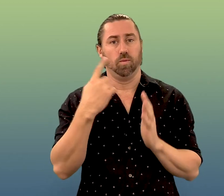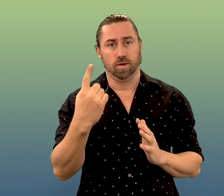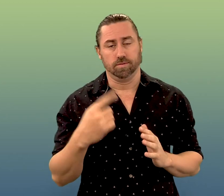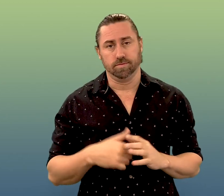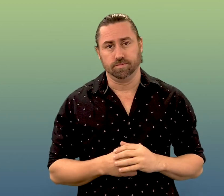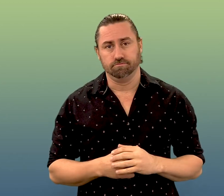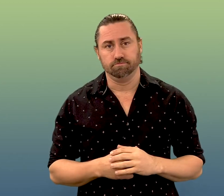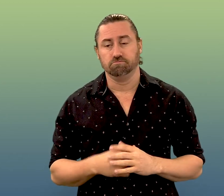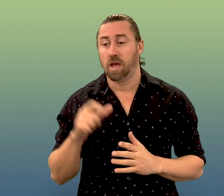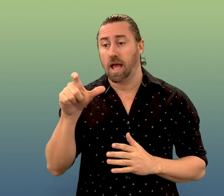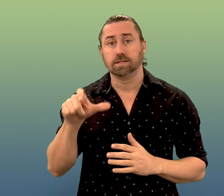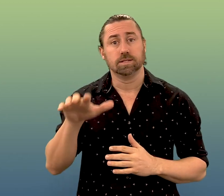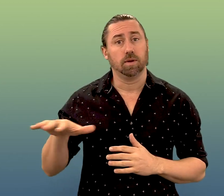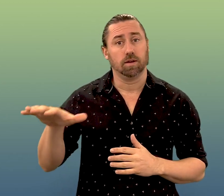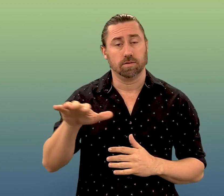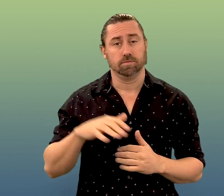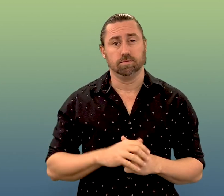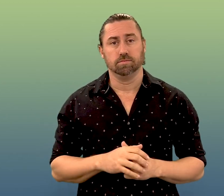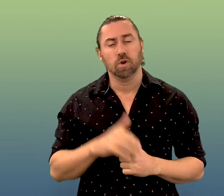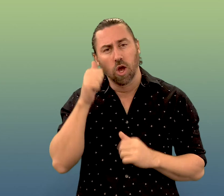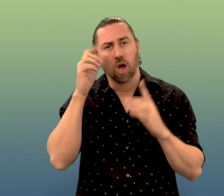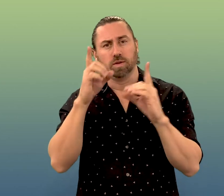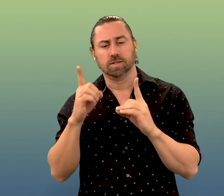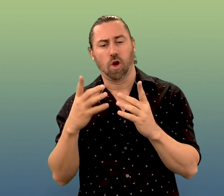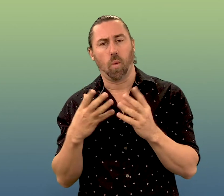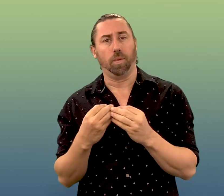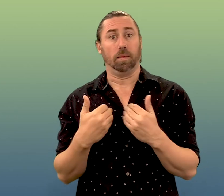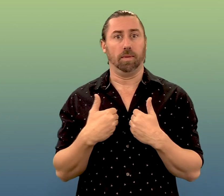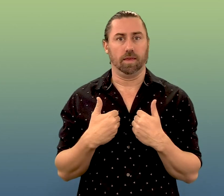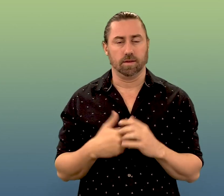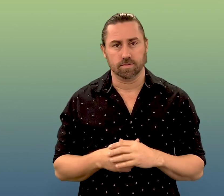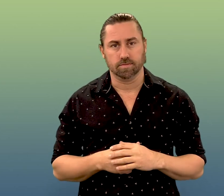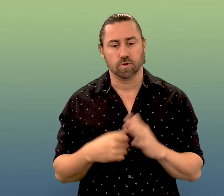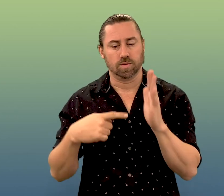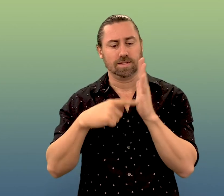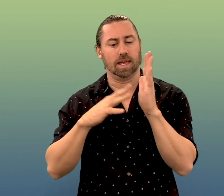Two point four point one. Our customers. Design with me.